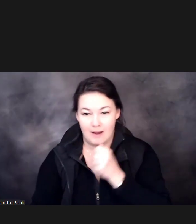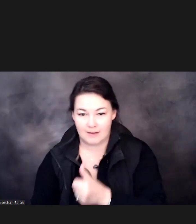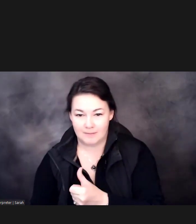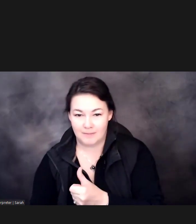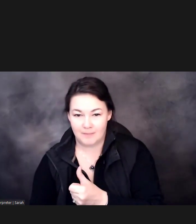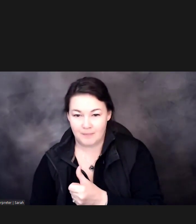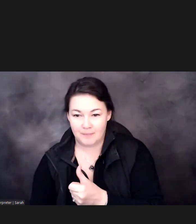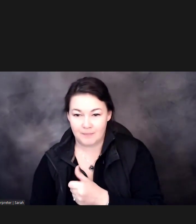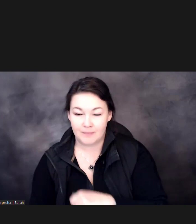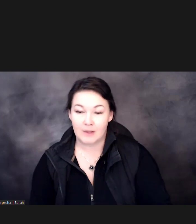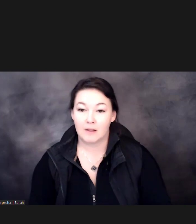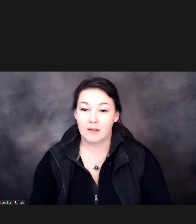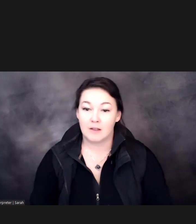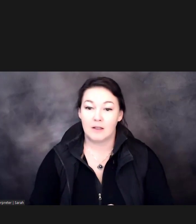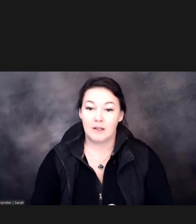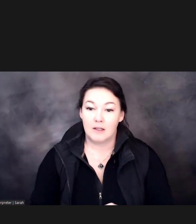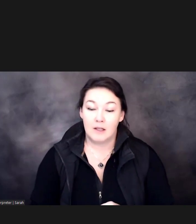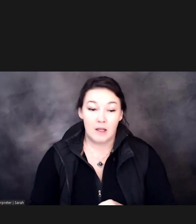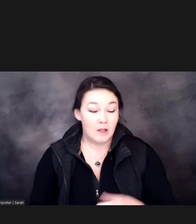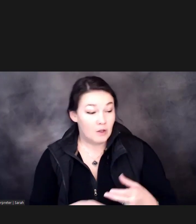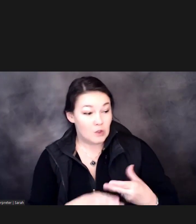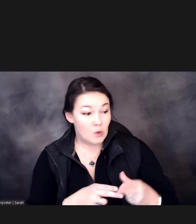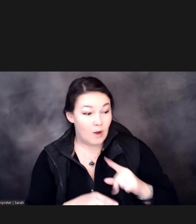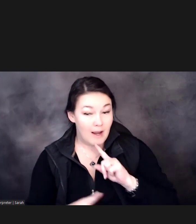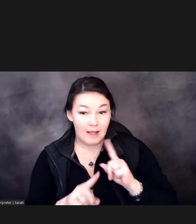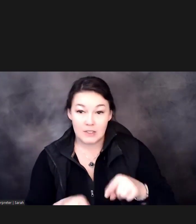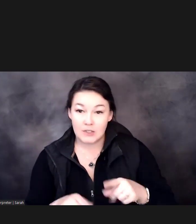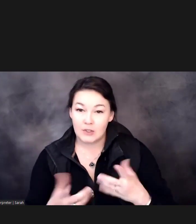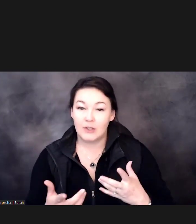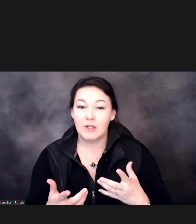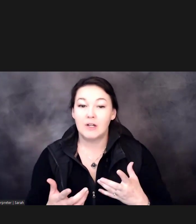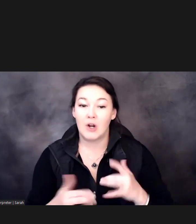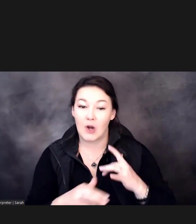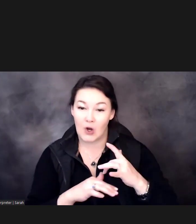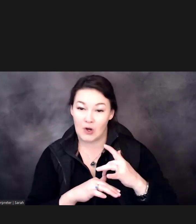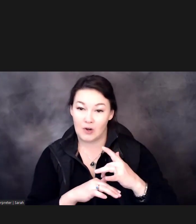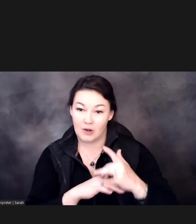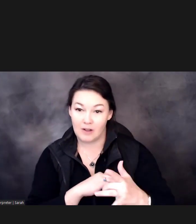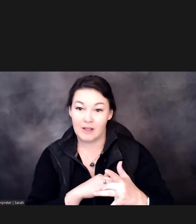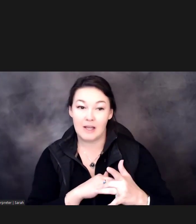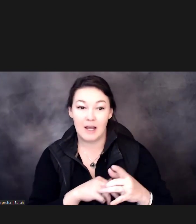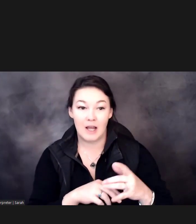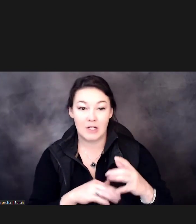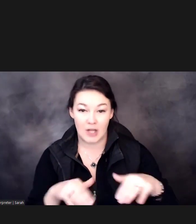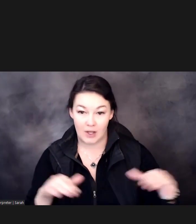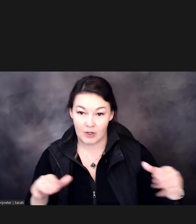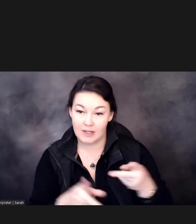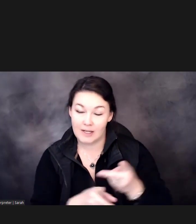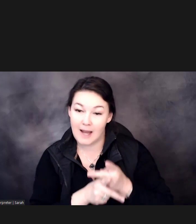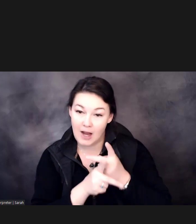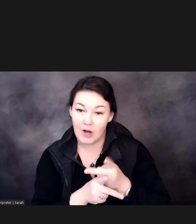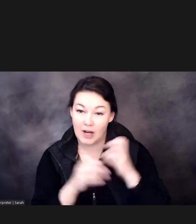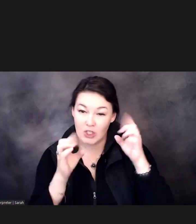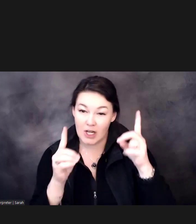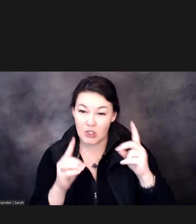: Well, the short answer to that question, William, is that early care and education providers can successfully be trained to conduct